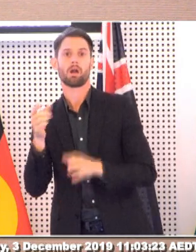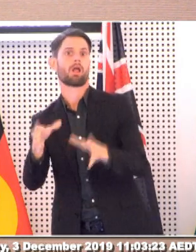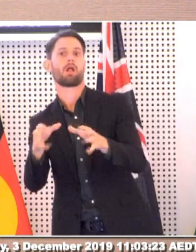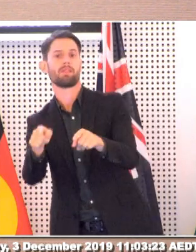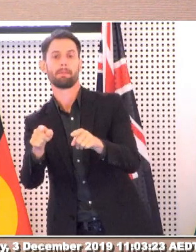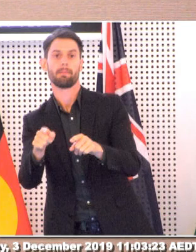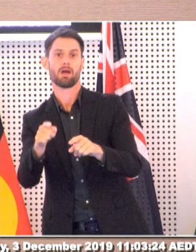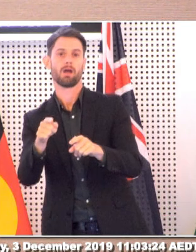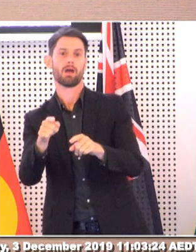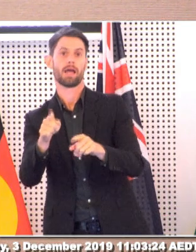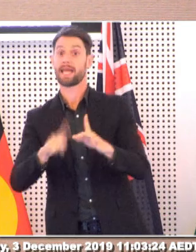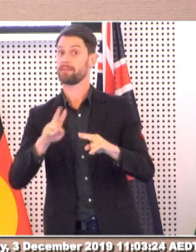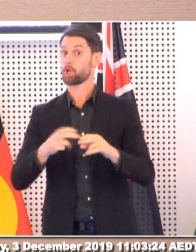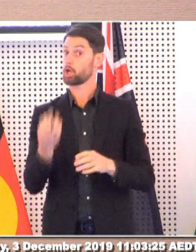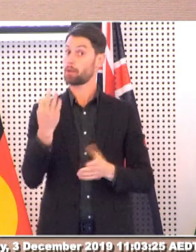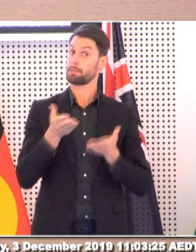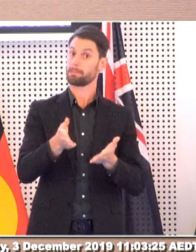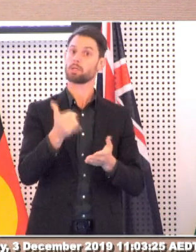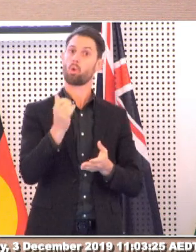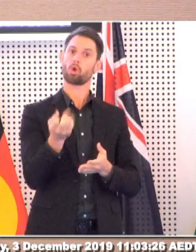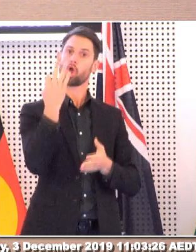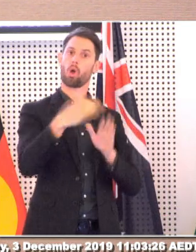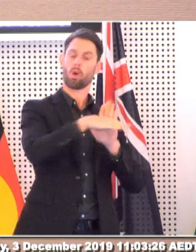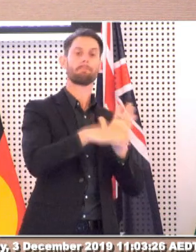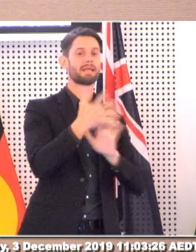But what I’m trying to come around to in a very roundabout way, and not necessarily